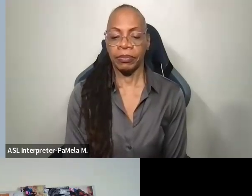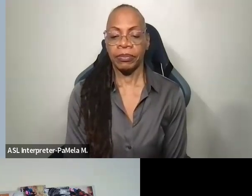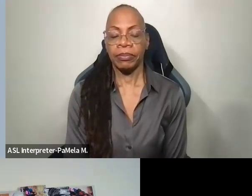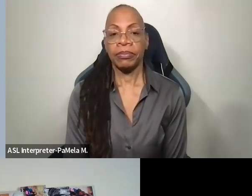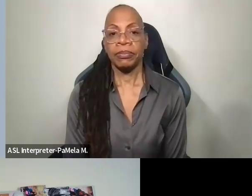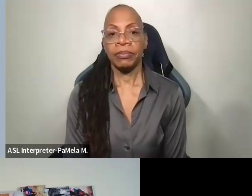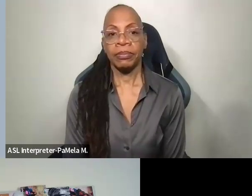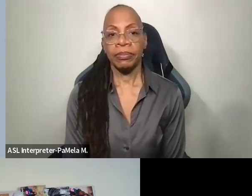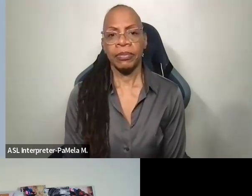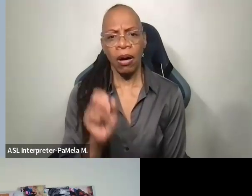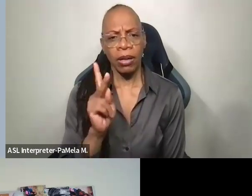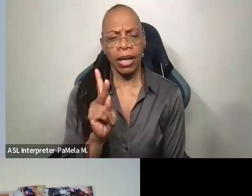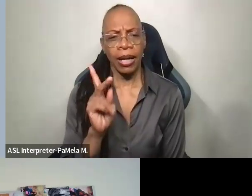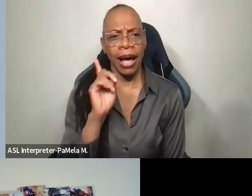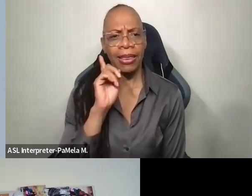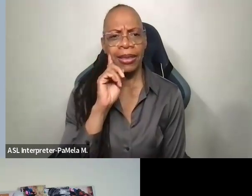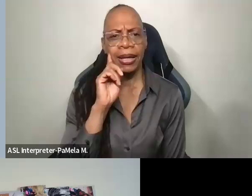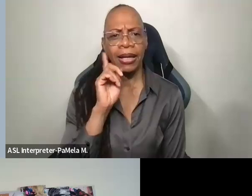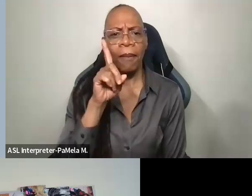Okay. I think just asking if there are any other